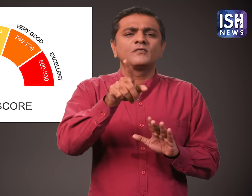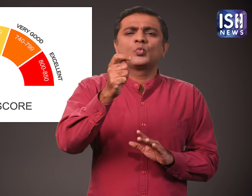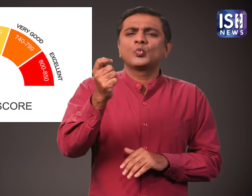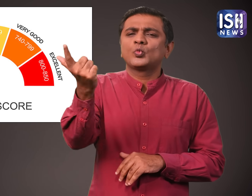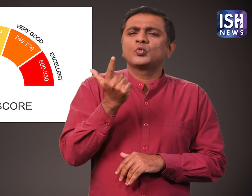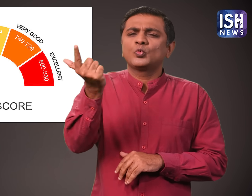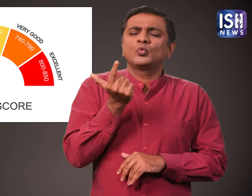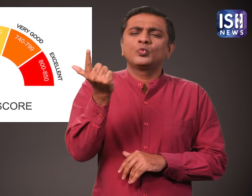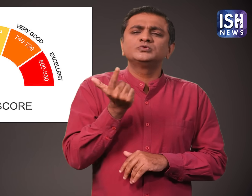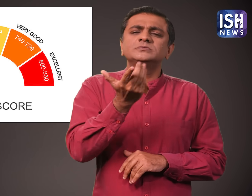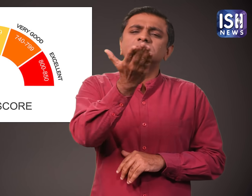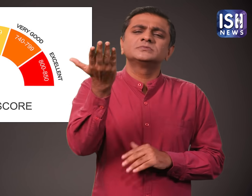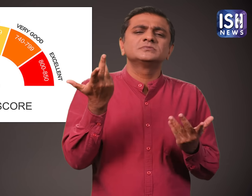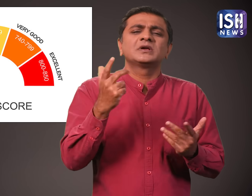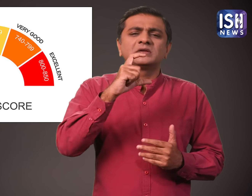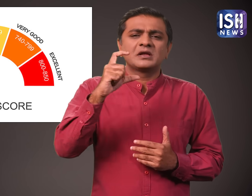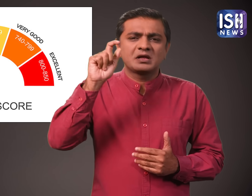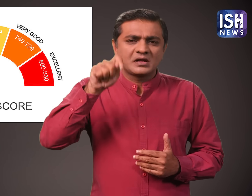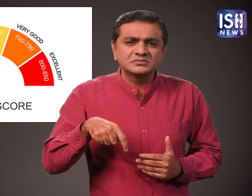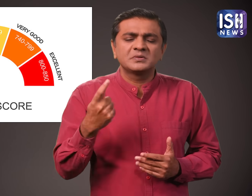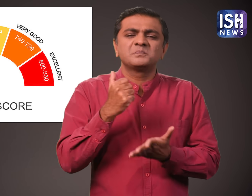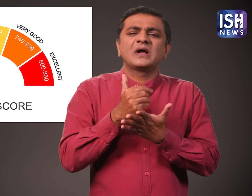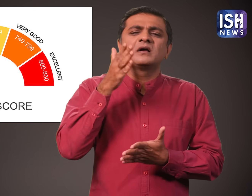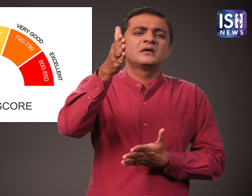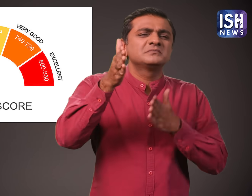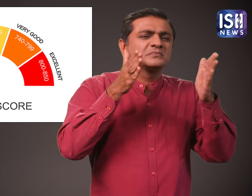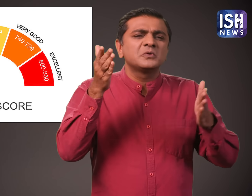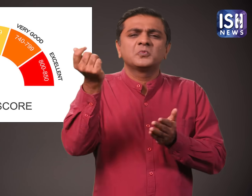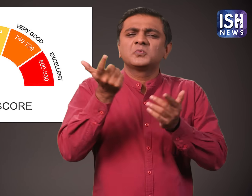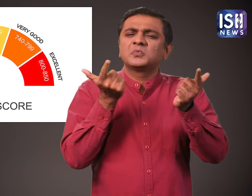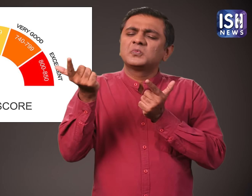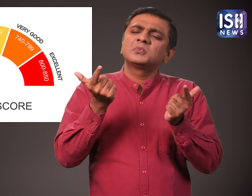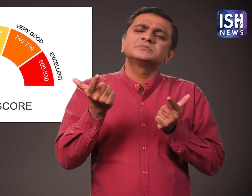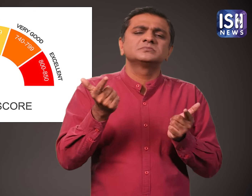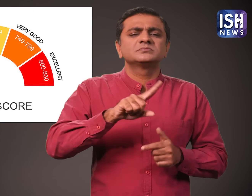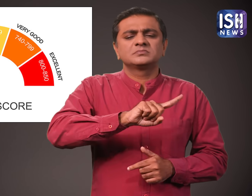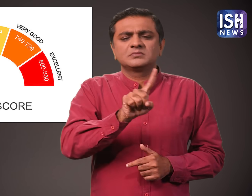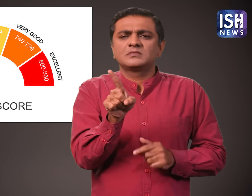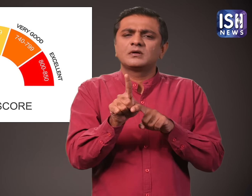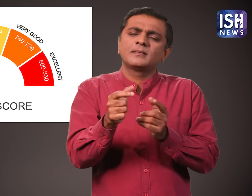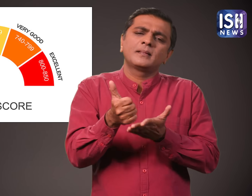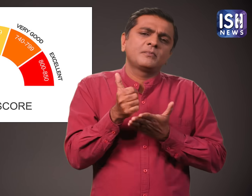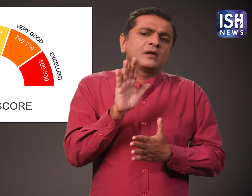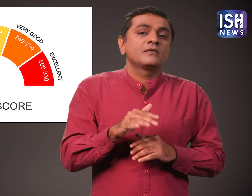Your credit score shows the usage of your credit card and the loans you've taken.